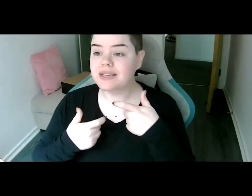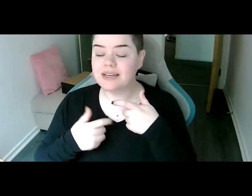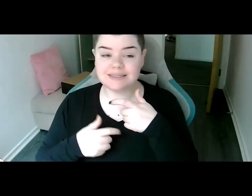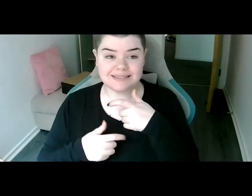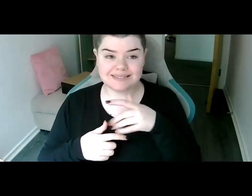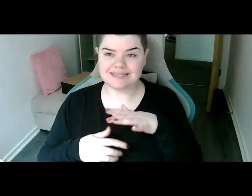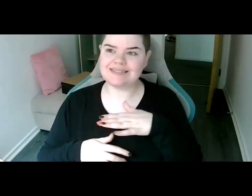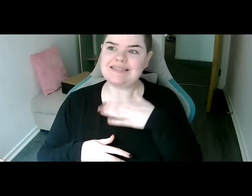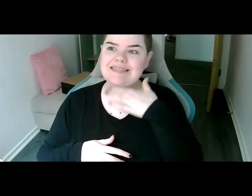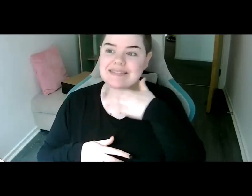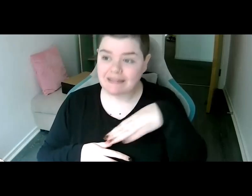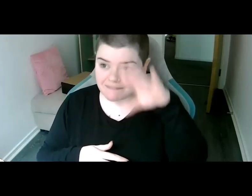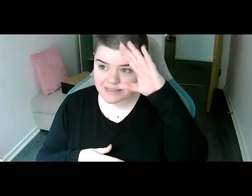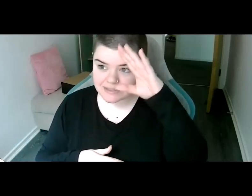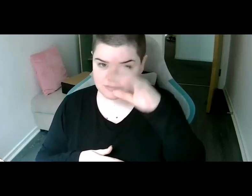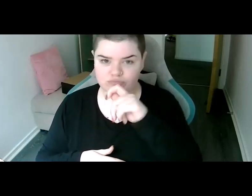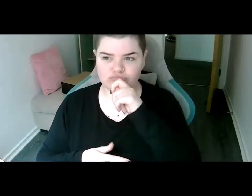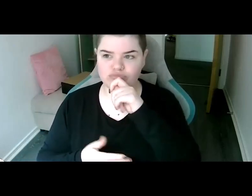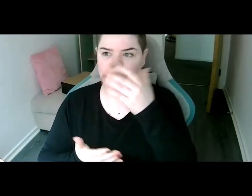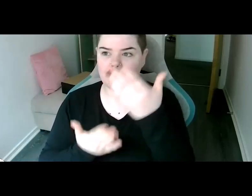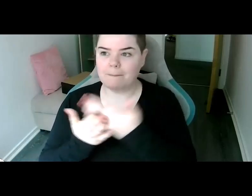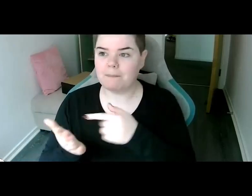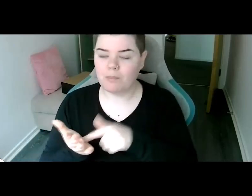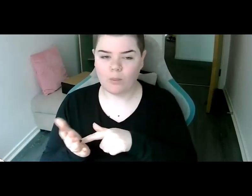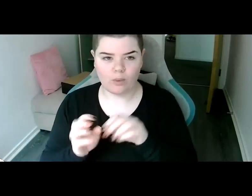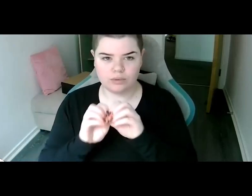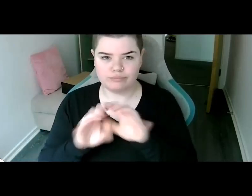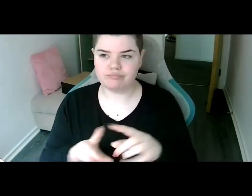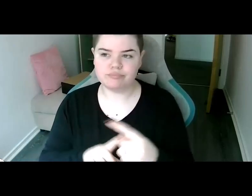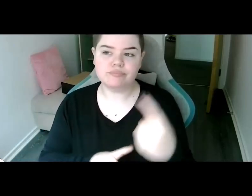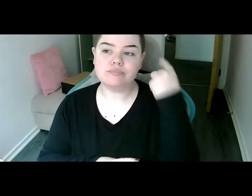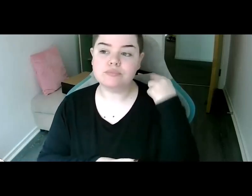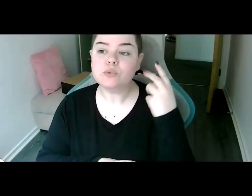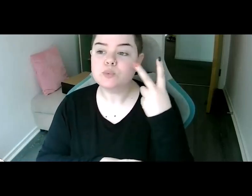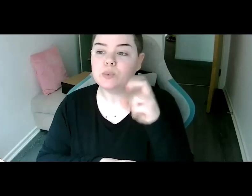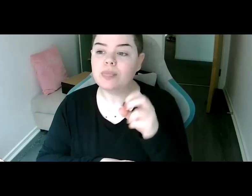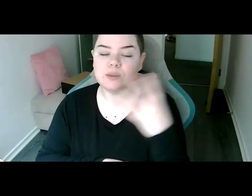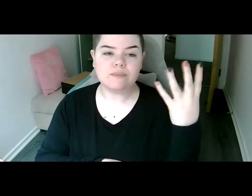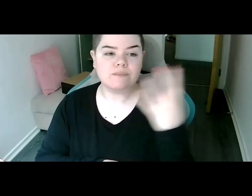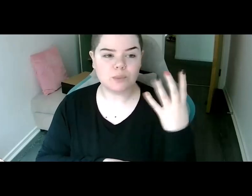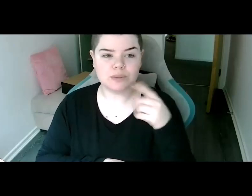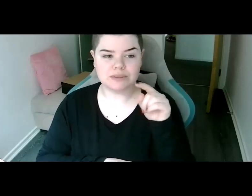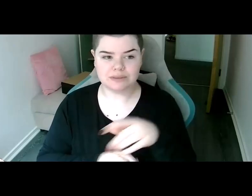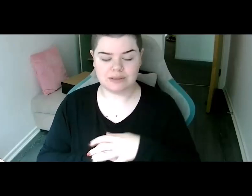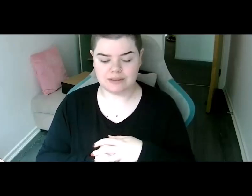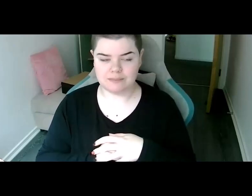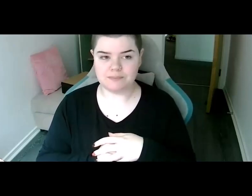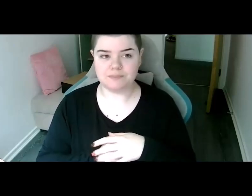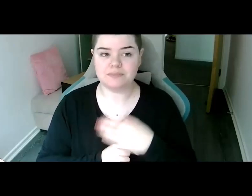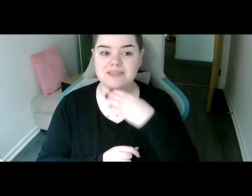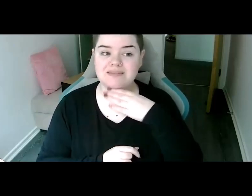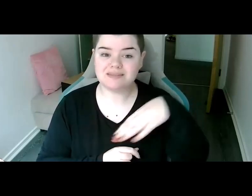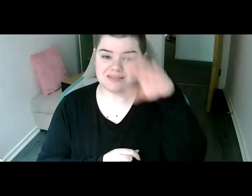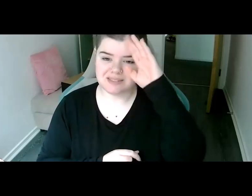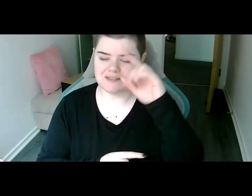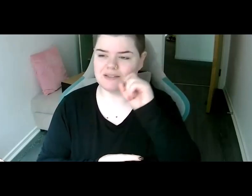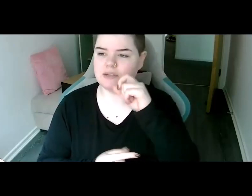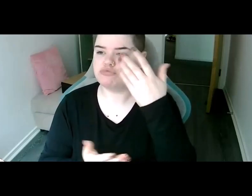The sick of it report was something that was released in 2014 by SignHealth.